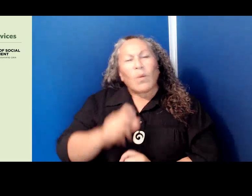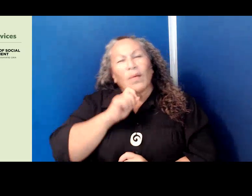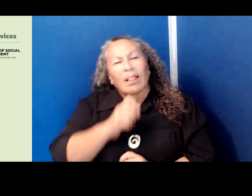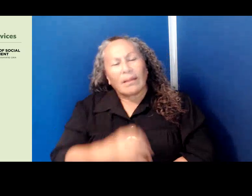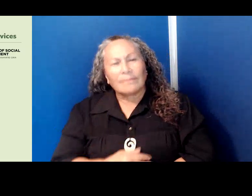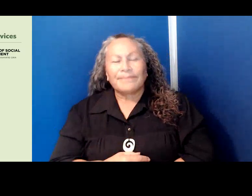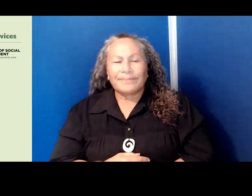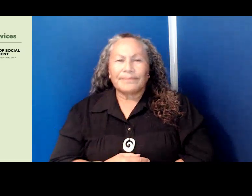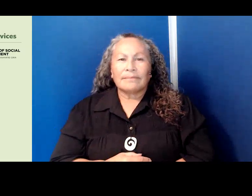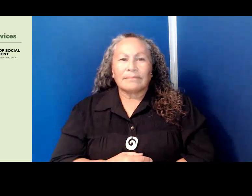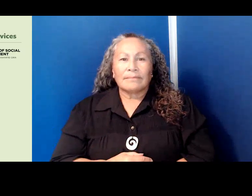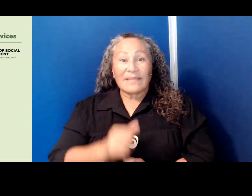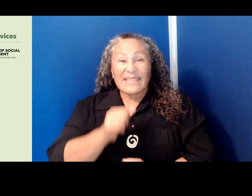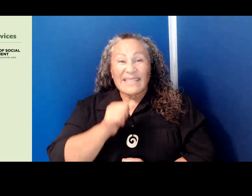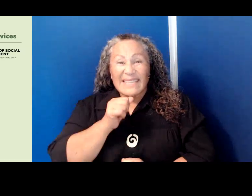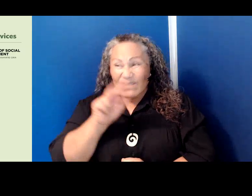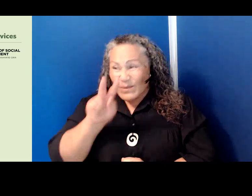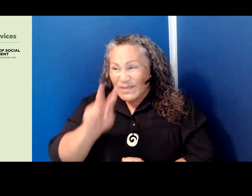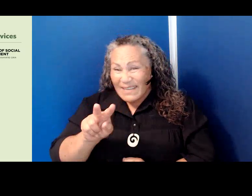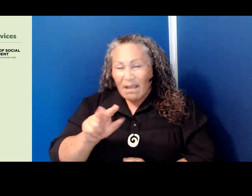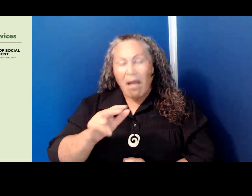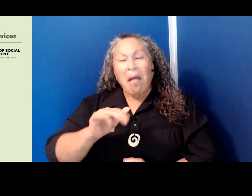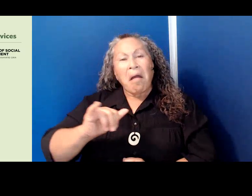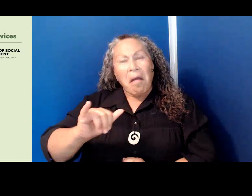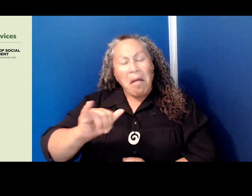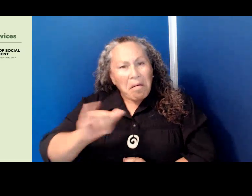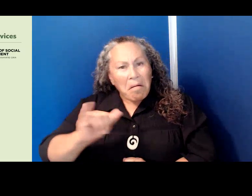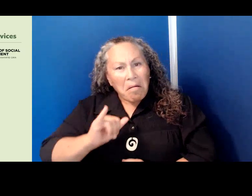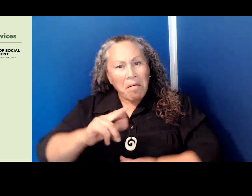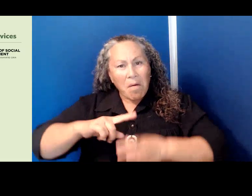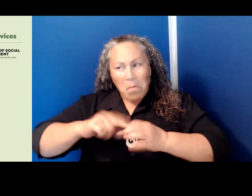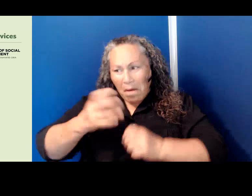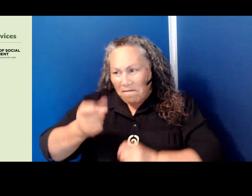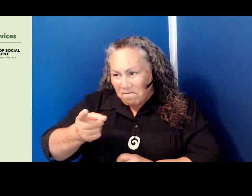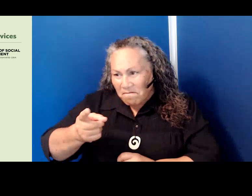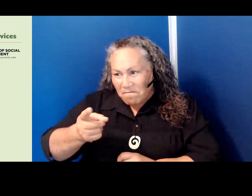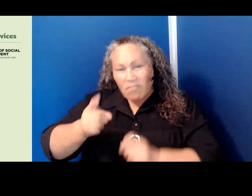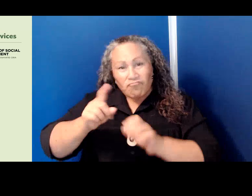So if someone has already asked the question that you wanted to ask, you don't need to